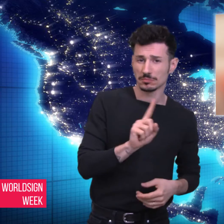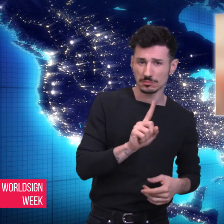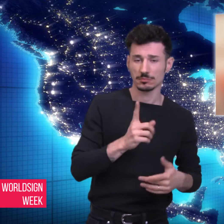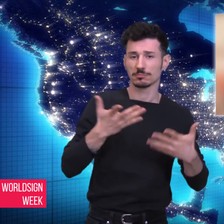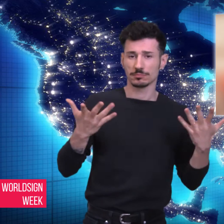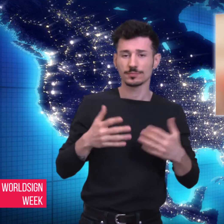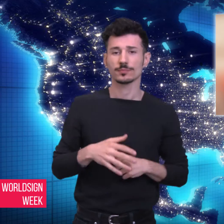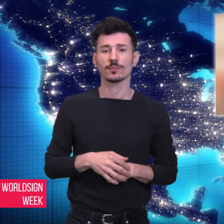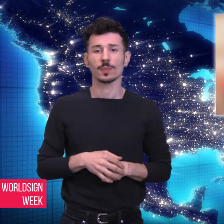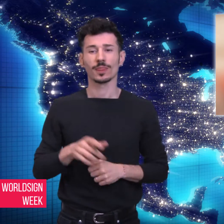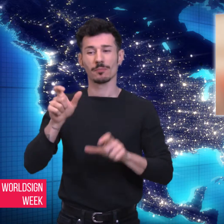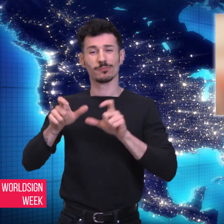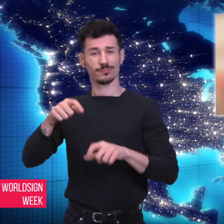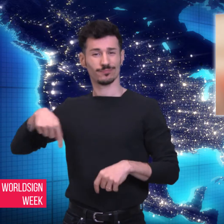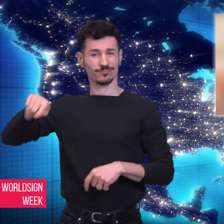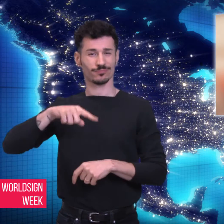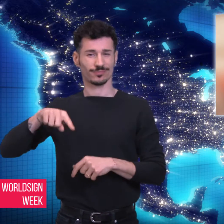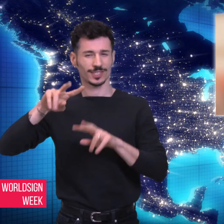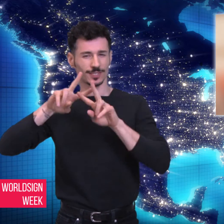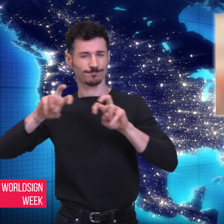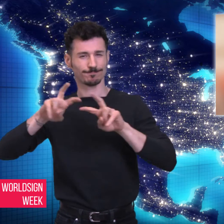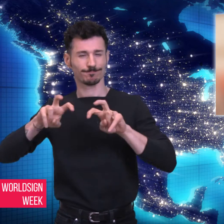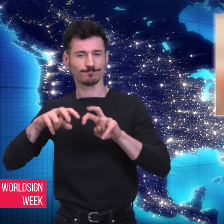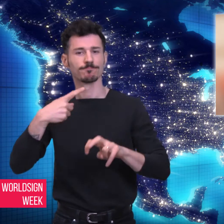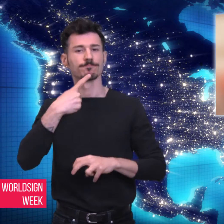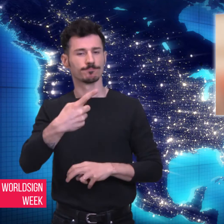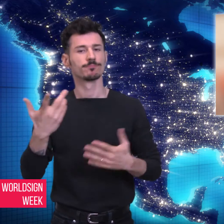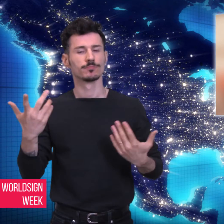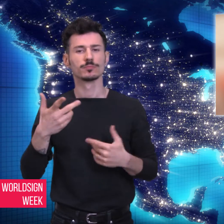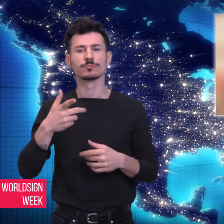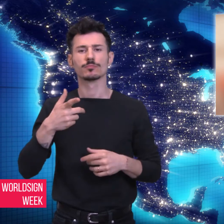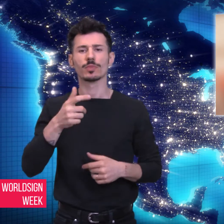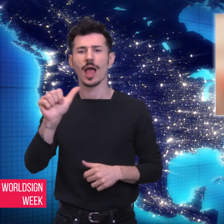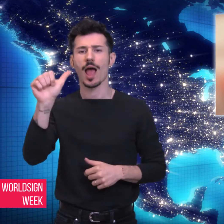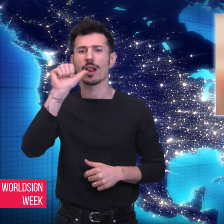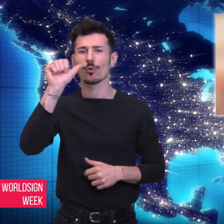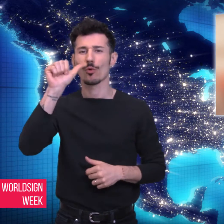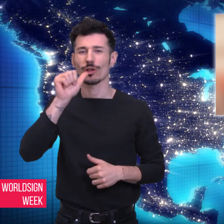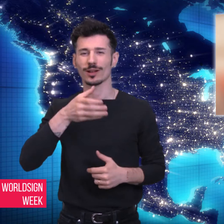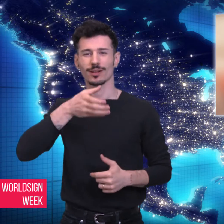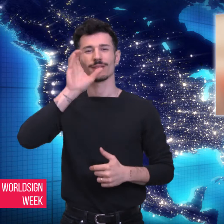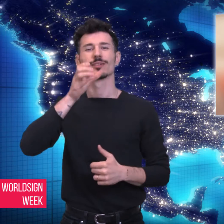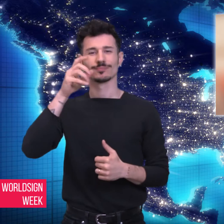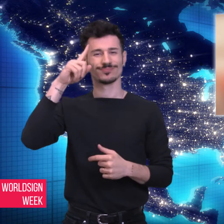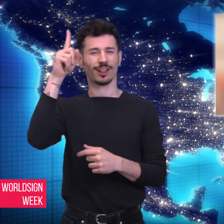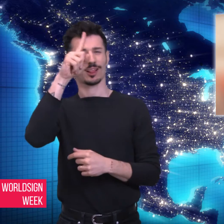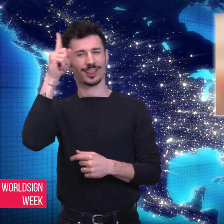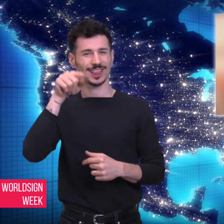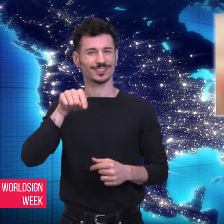good quality sleep and you will wake up tired in the